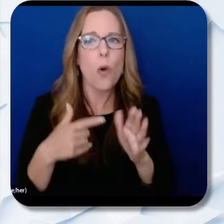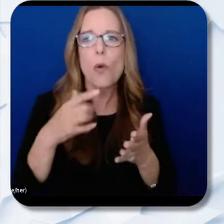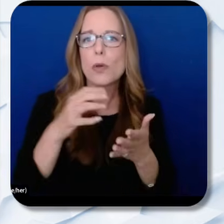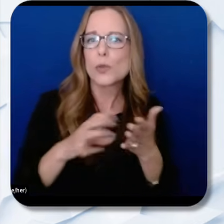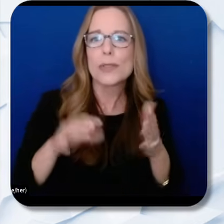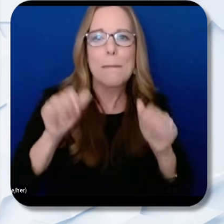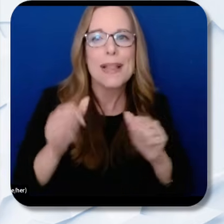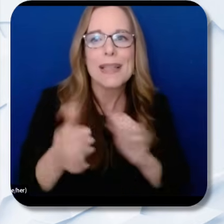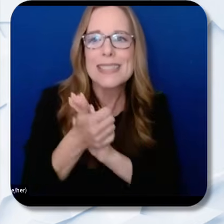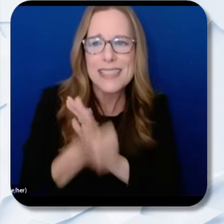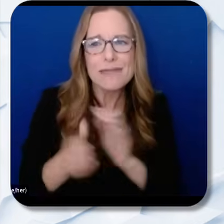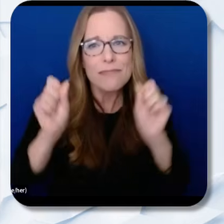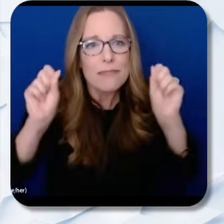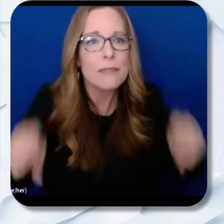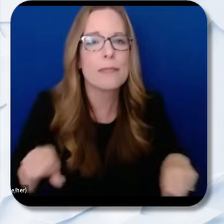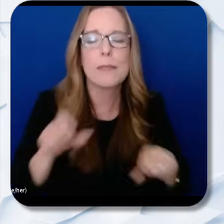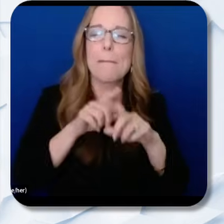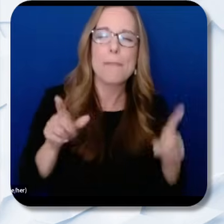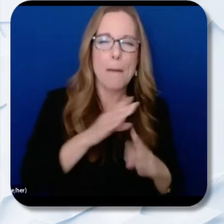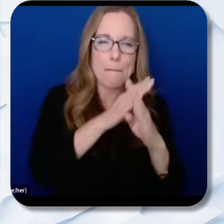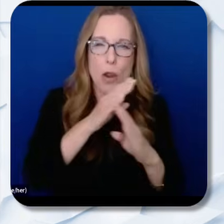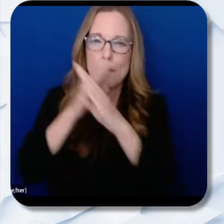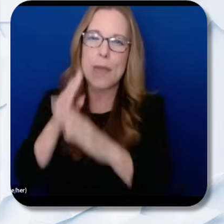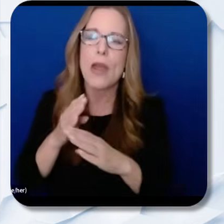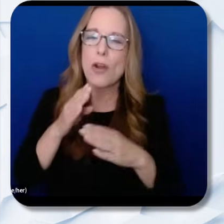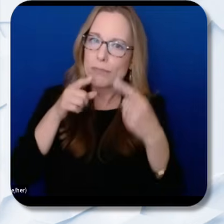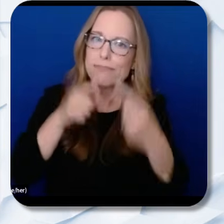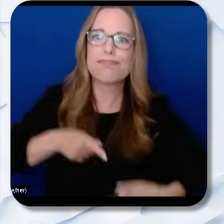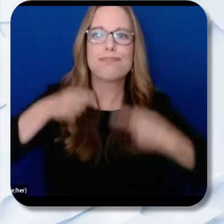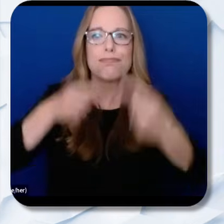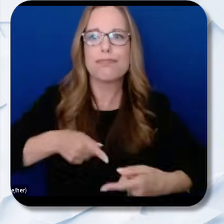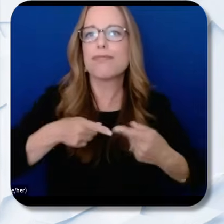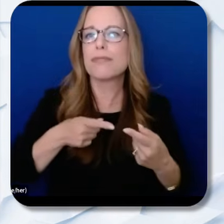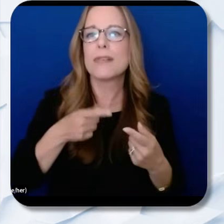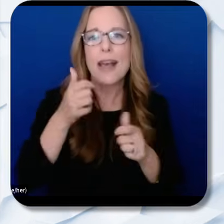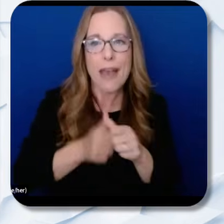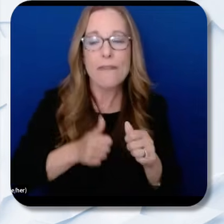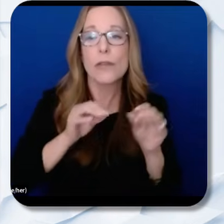makes it that much harder for students to stay connected, engaged, and on track to graduate.